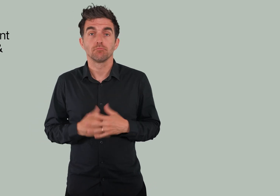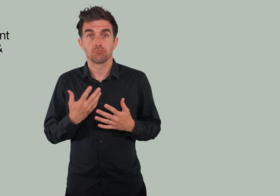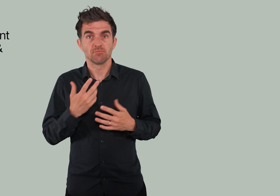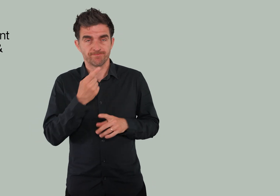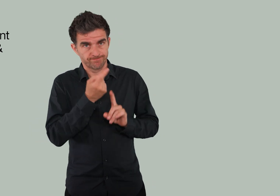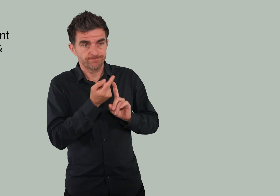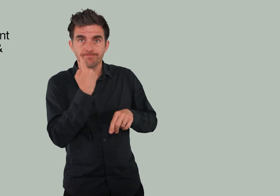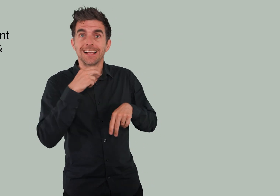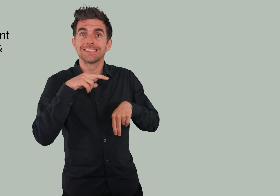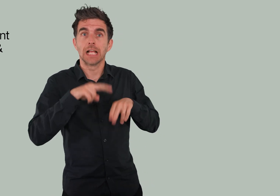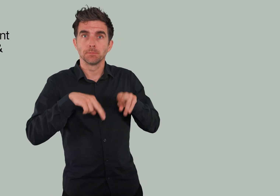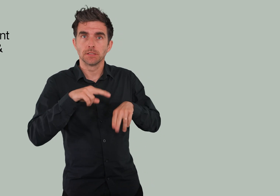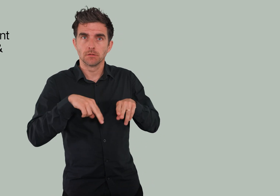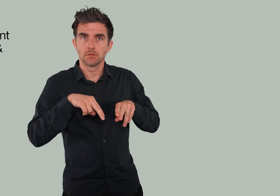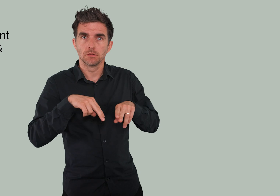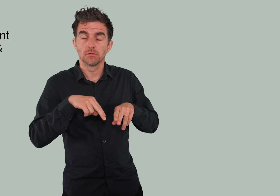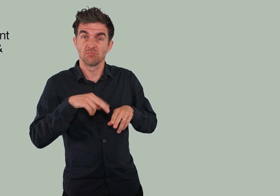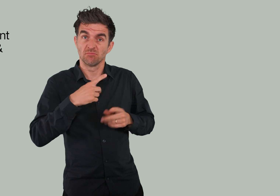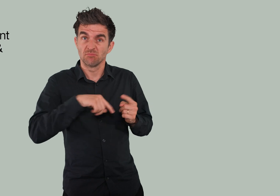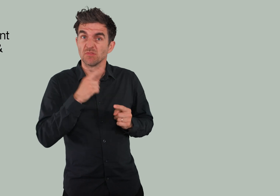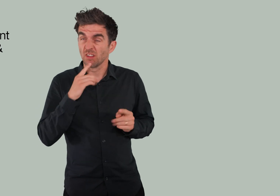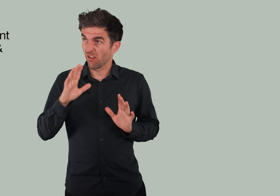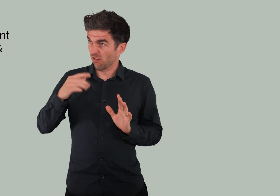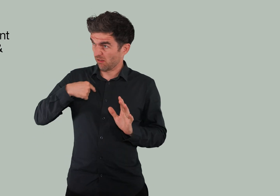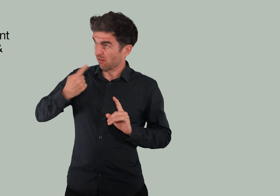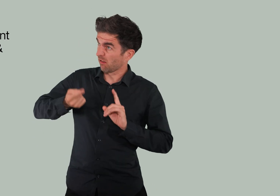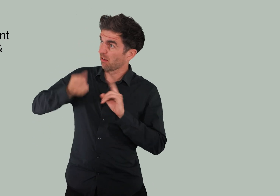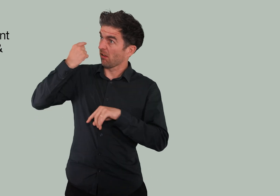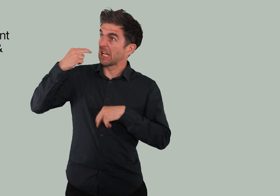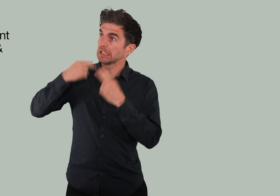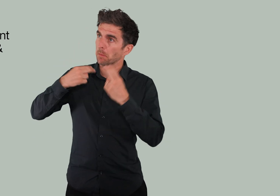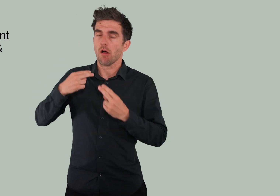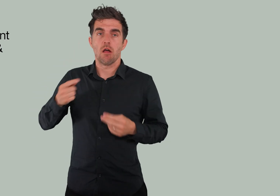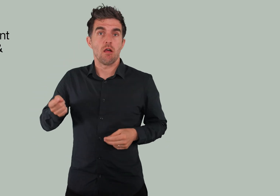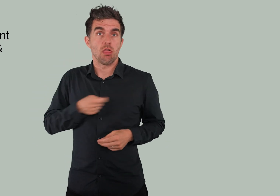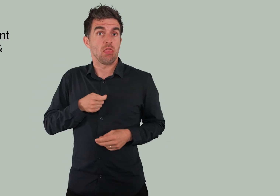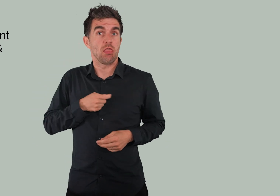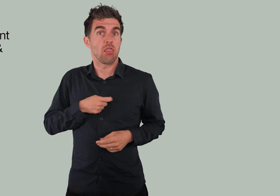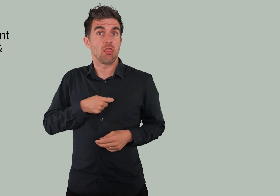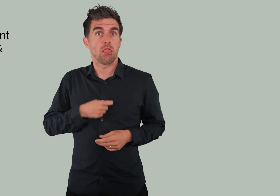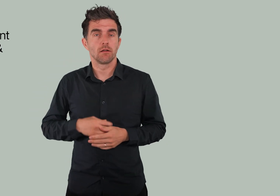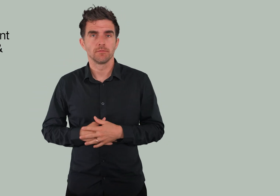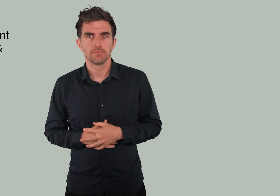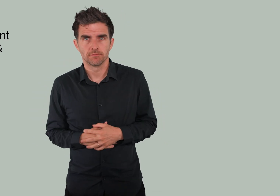6.38 When customers are required to take part in an assessment, they say this tends to cause anxiety.